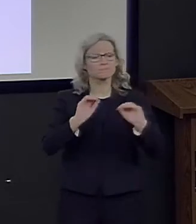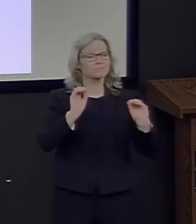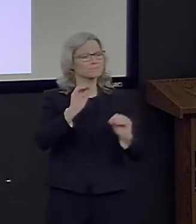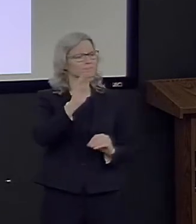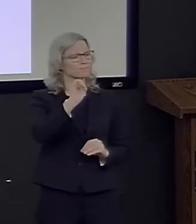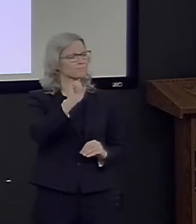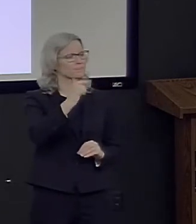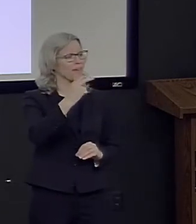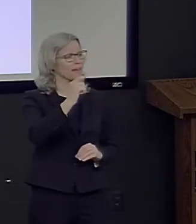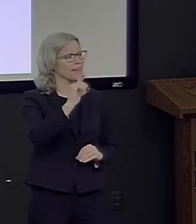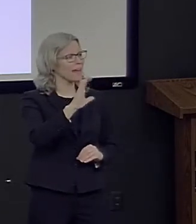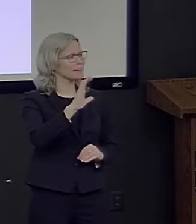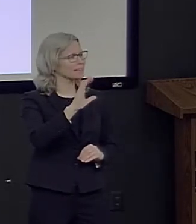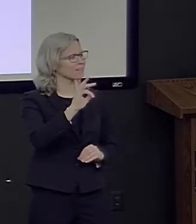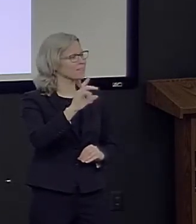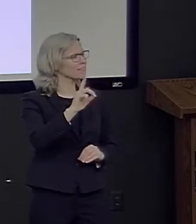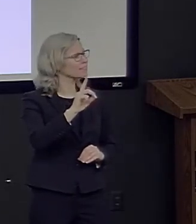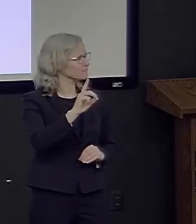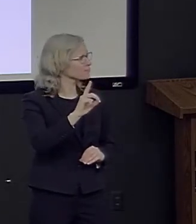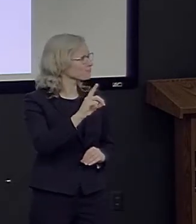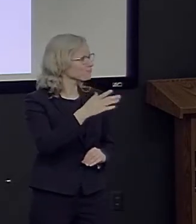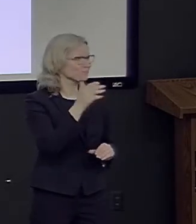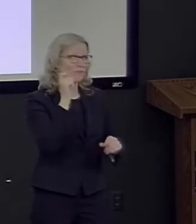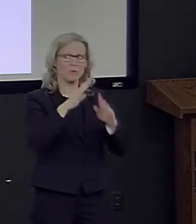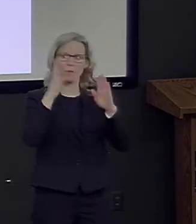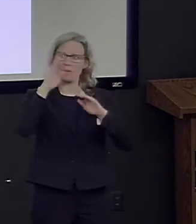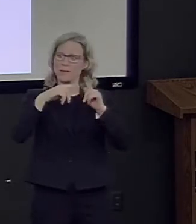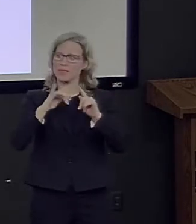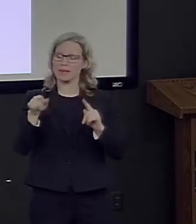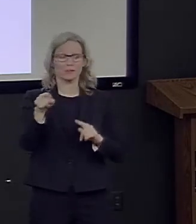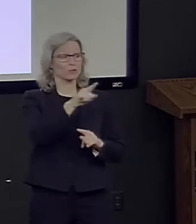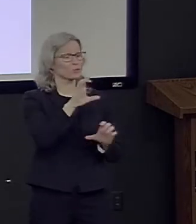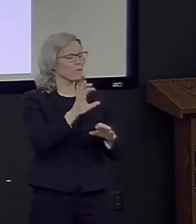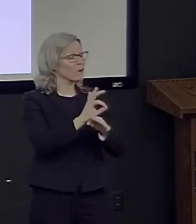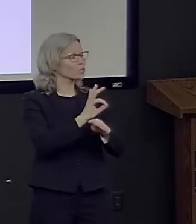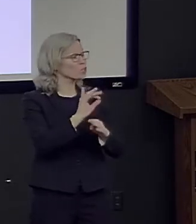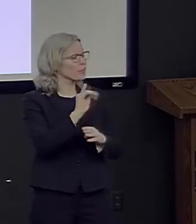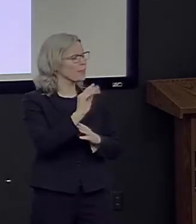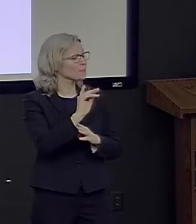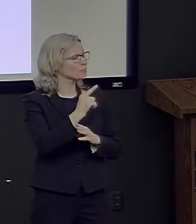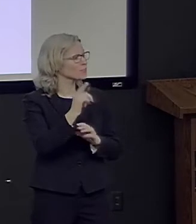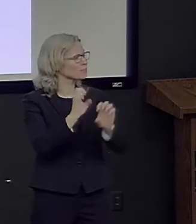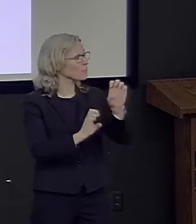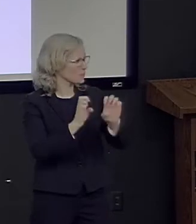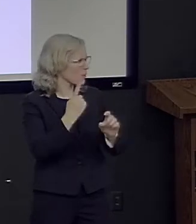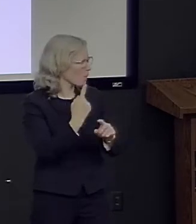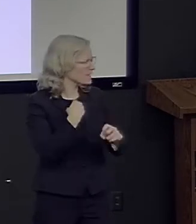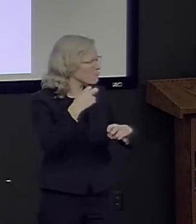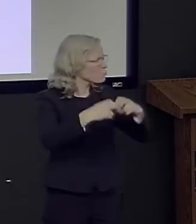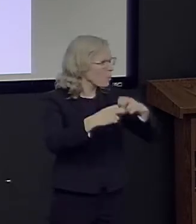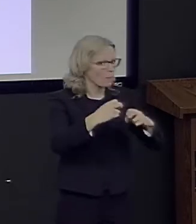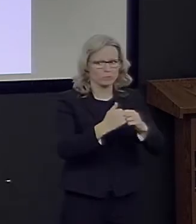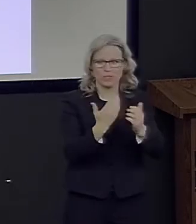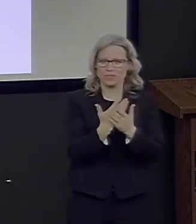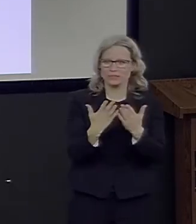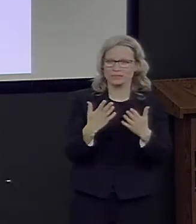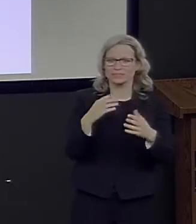For all of those of you who have done functional imaging experiments, there's the problem of stuff getting in the bore, you know, the bobby pin that goes